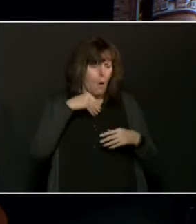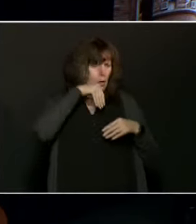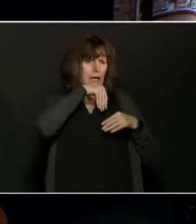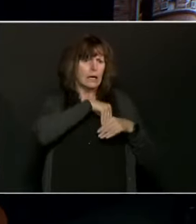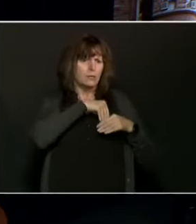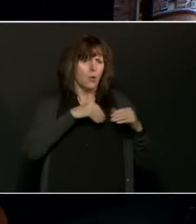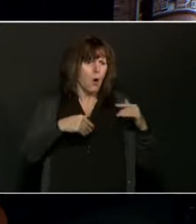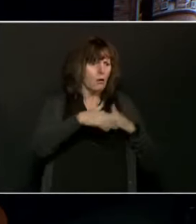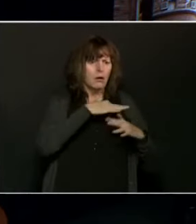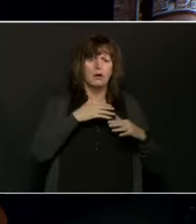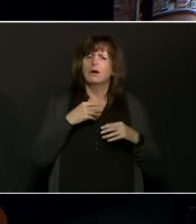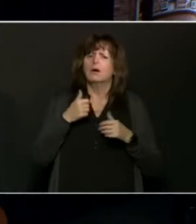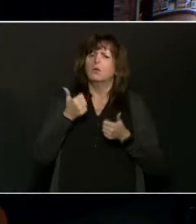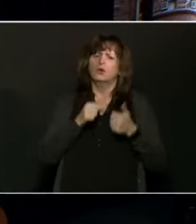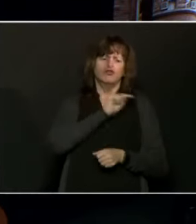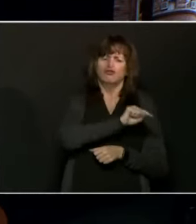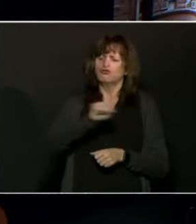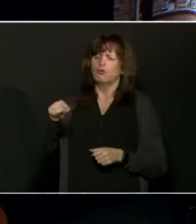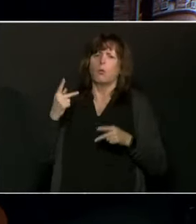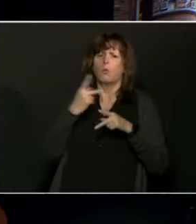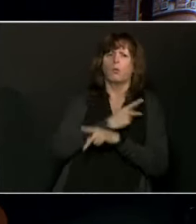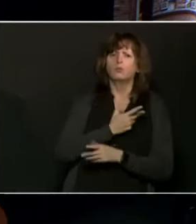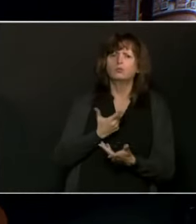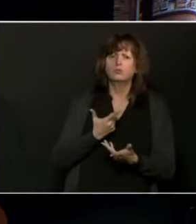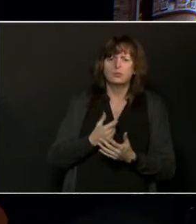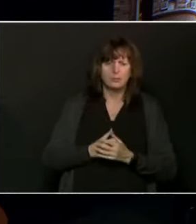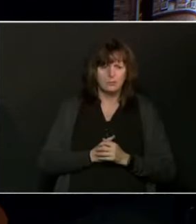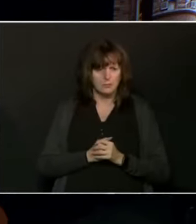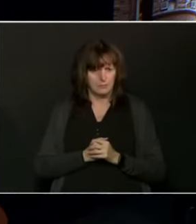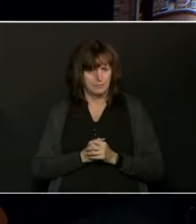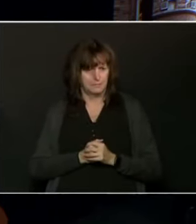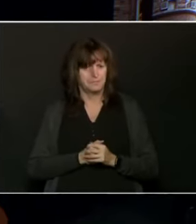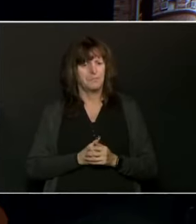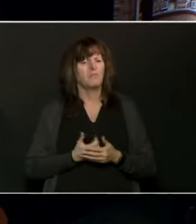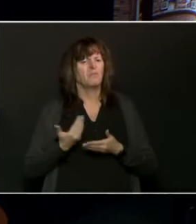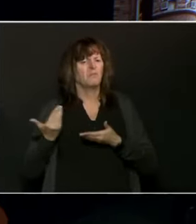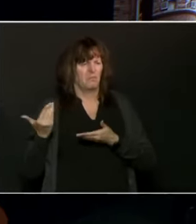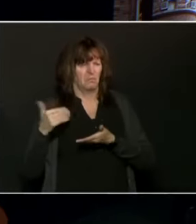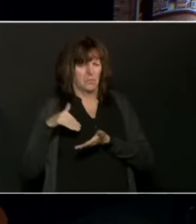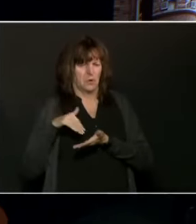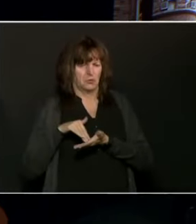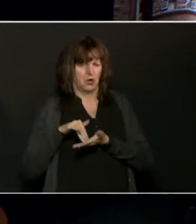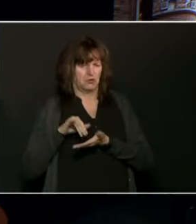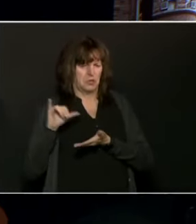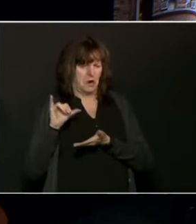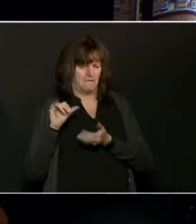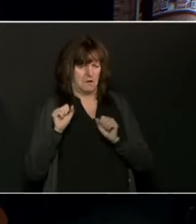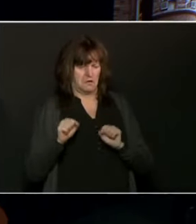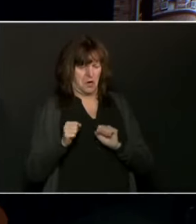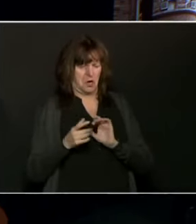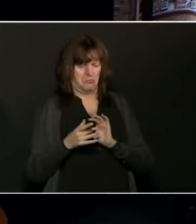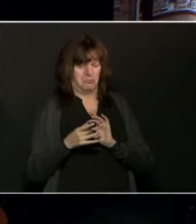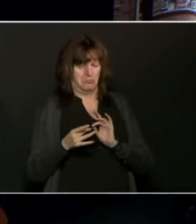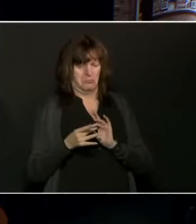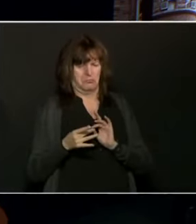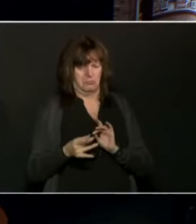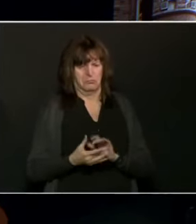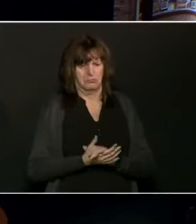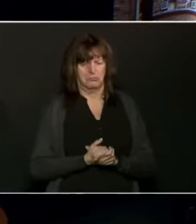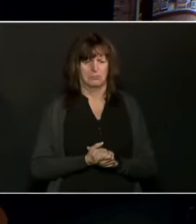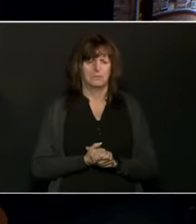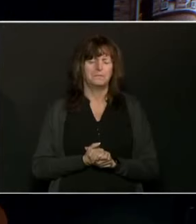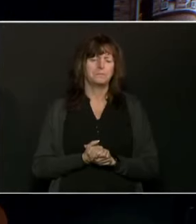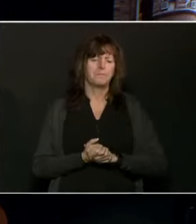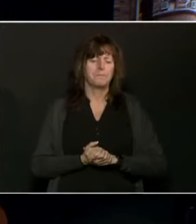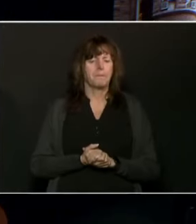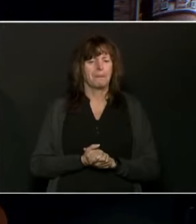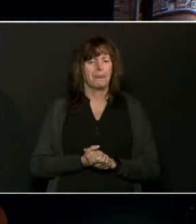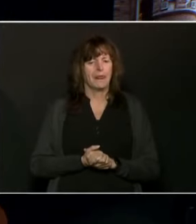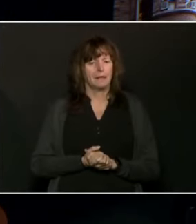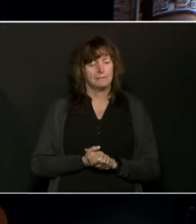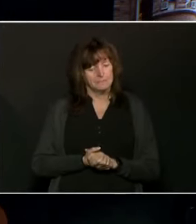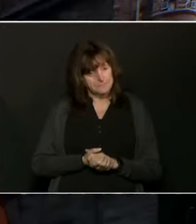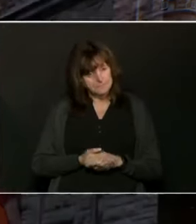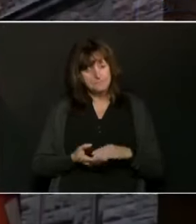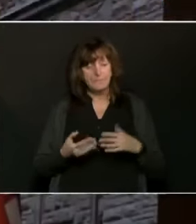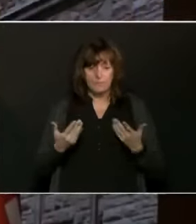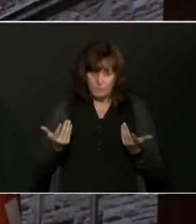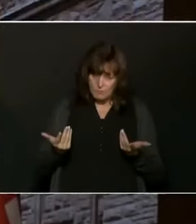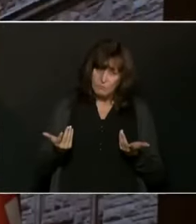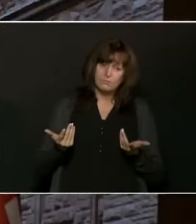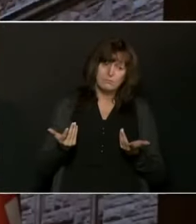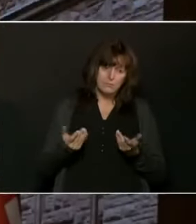SCHOOL, WORKPLACES, INDOOR